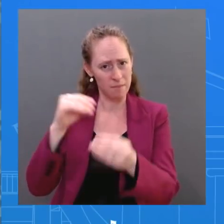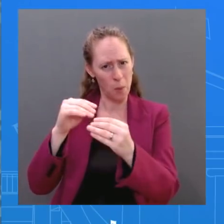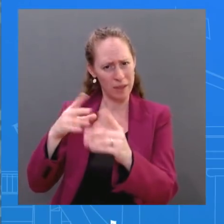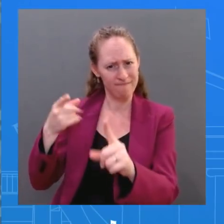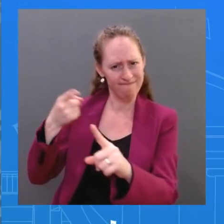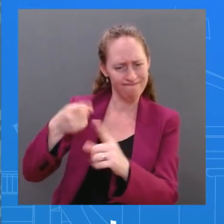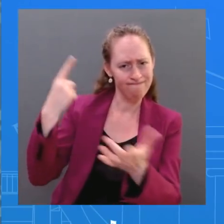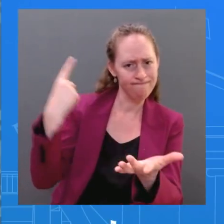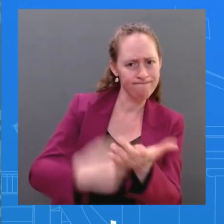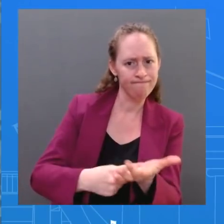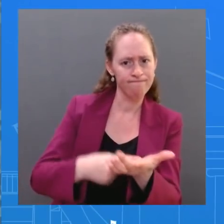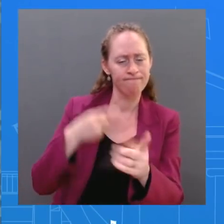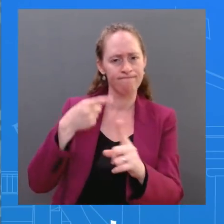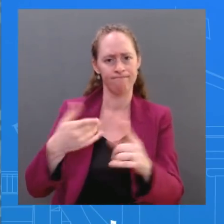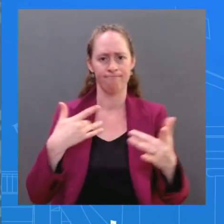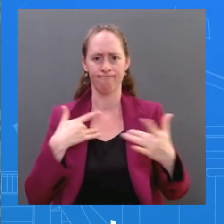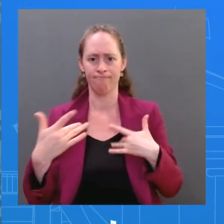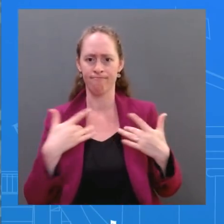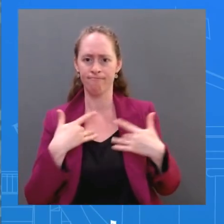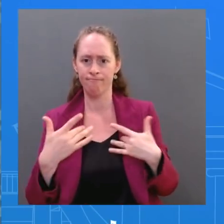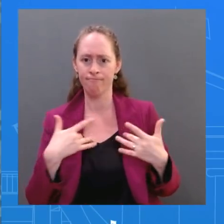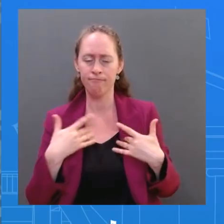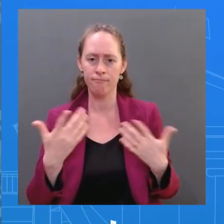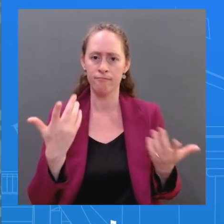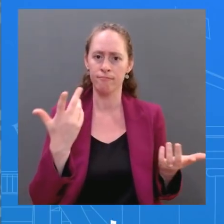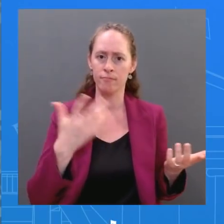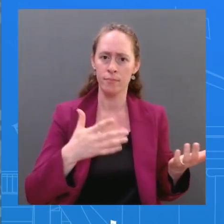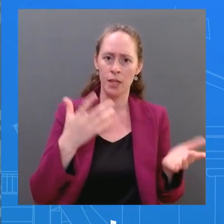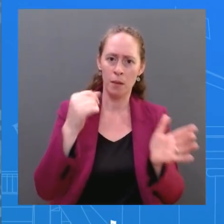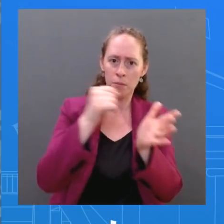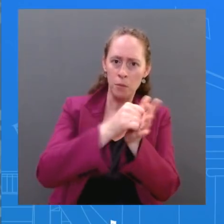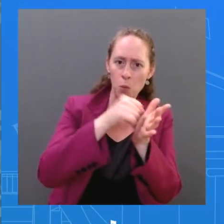for women's freedoms and women's rights, especially after this extreme decision